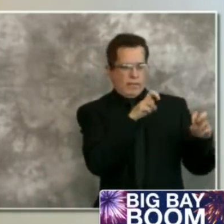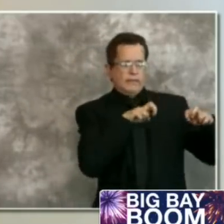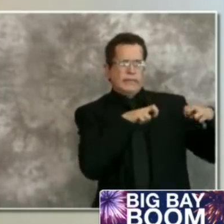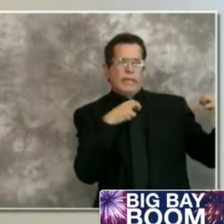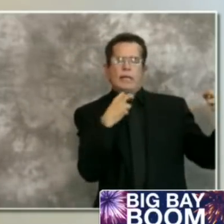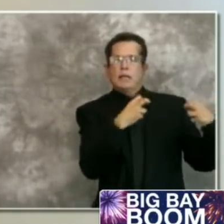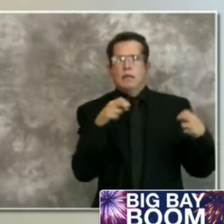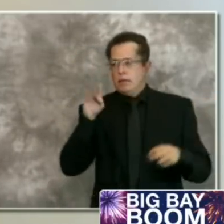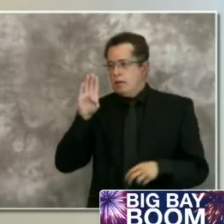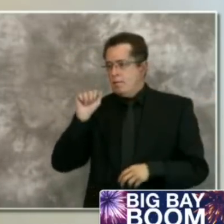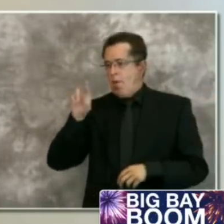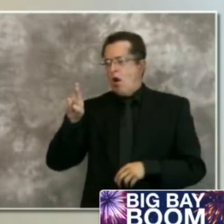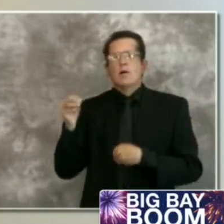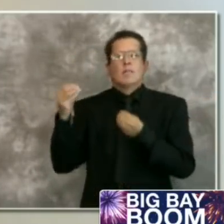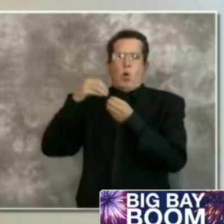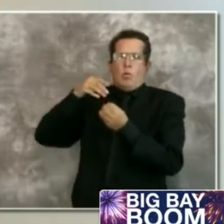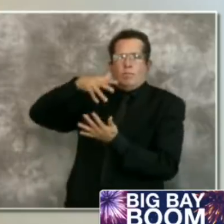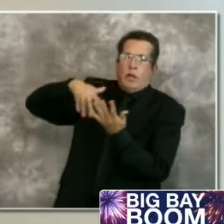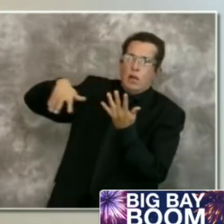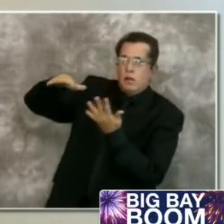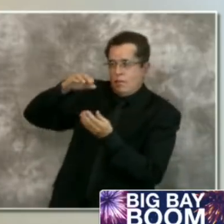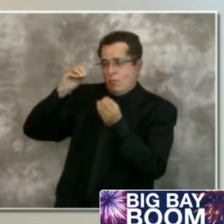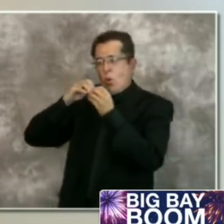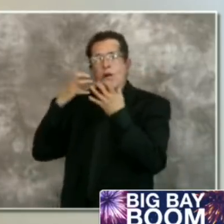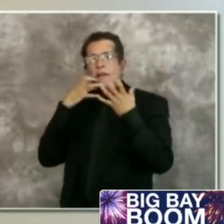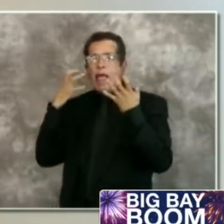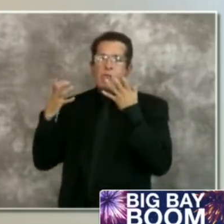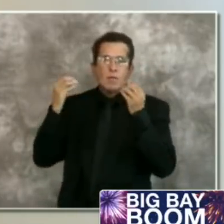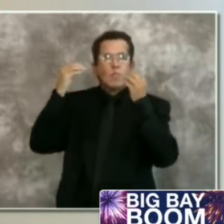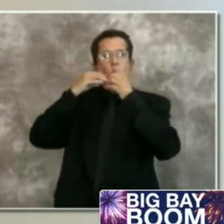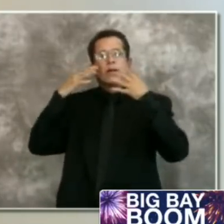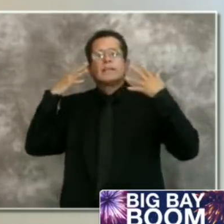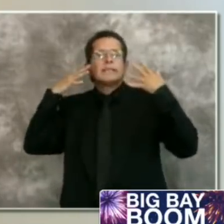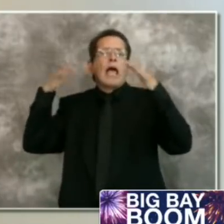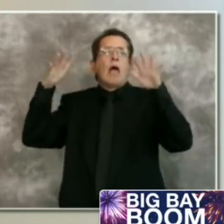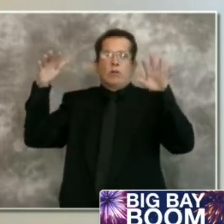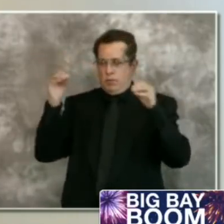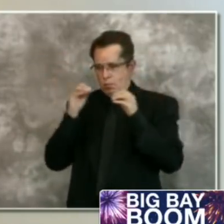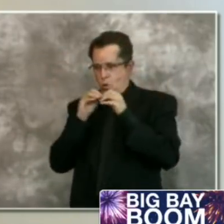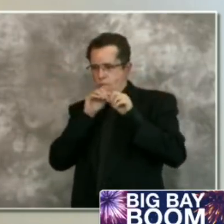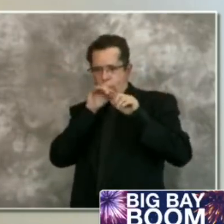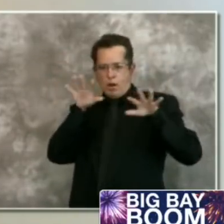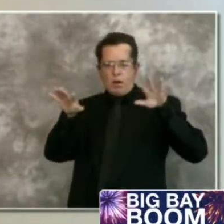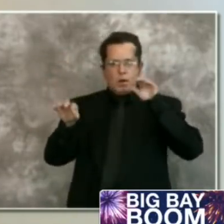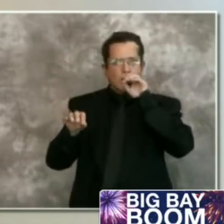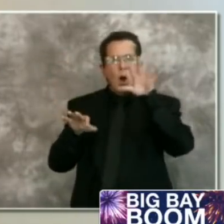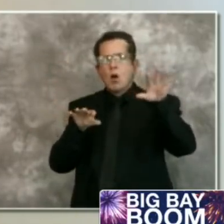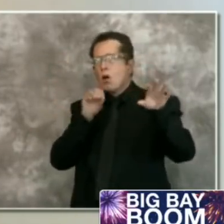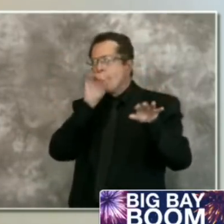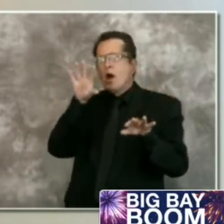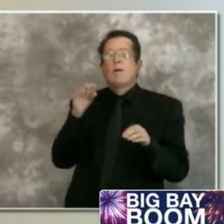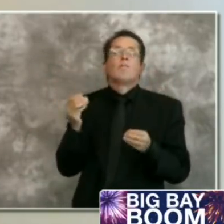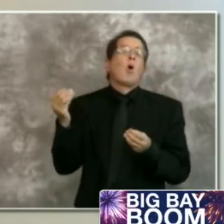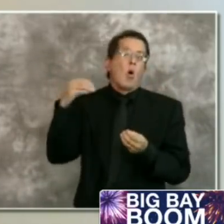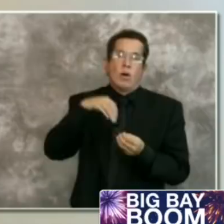SPEND MORE TIME IN THE ART AND OTHER ESTABLISHMENTS LIKE A RESTAURANT EATING ALL OUT HARD AND LOUD SETTINGS REQUIRE LOUD